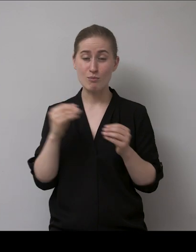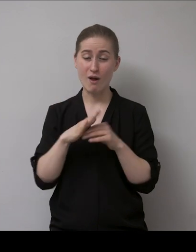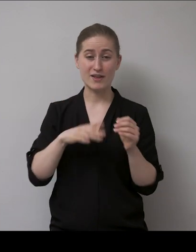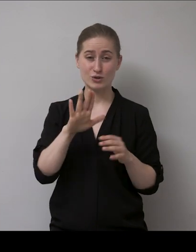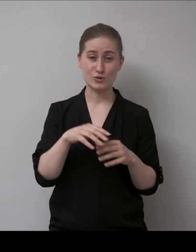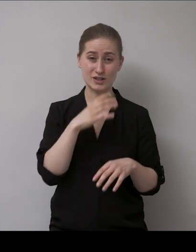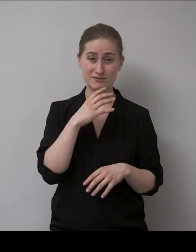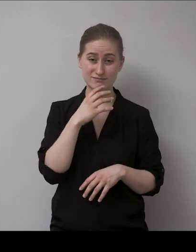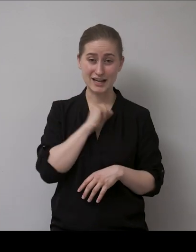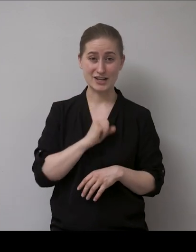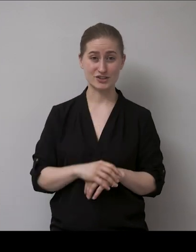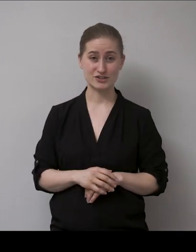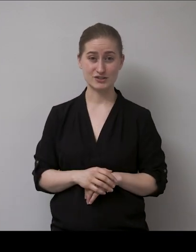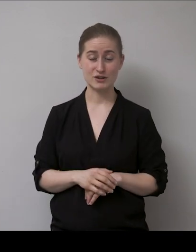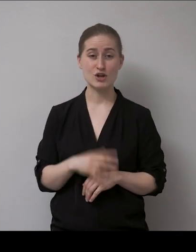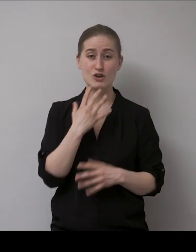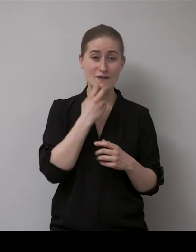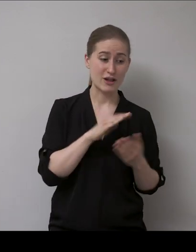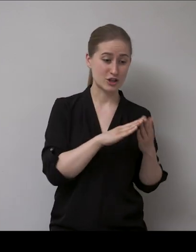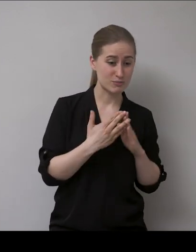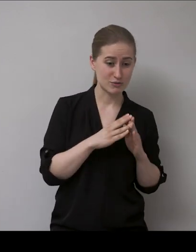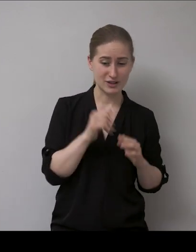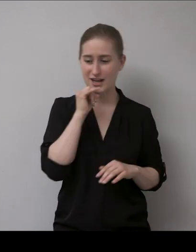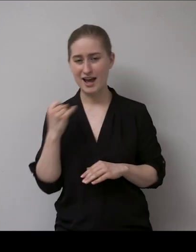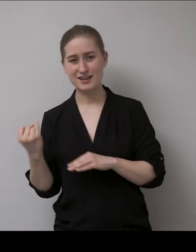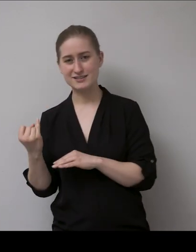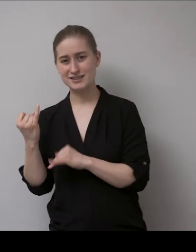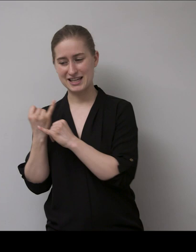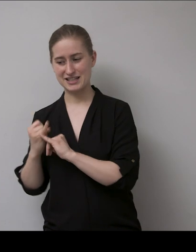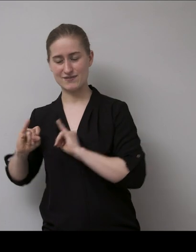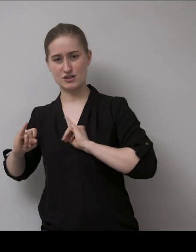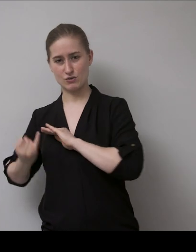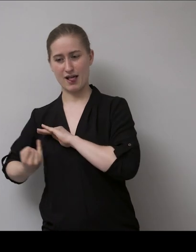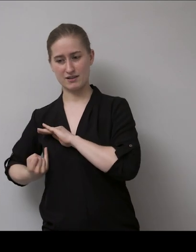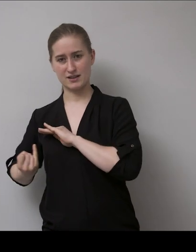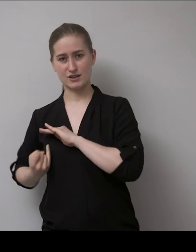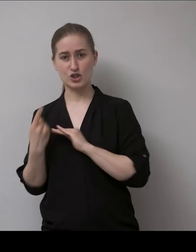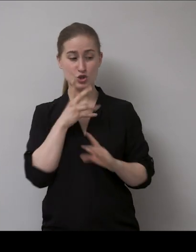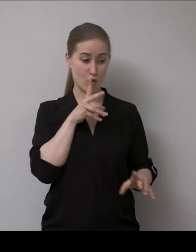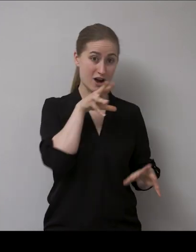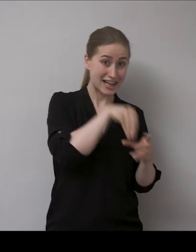You value community over individuality. You are inclusive, not exclusive.